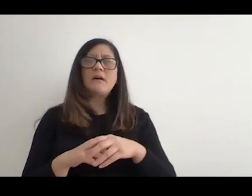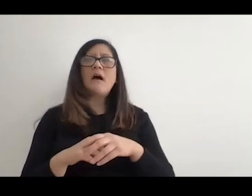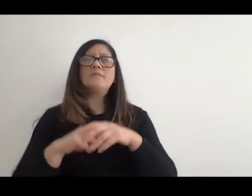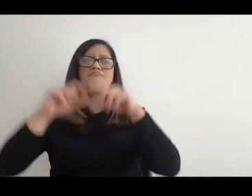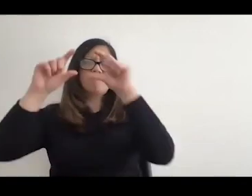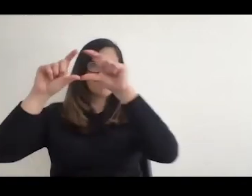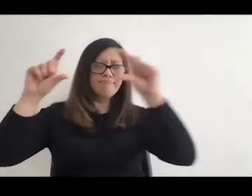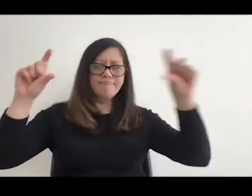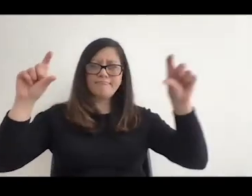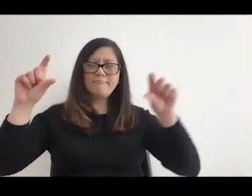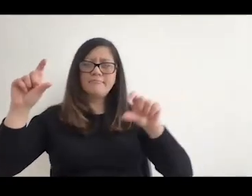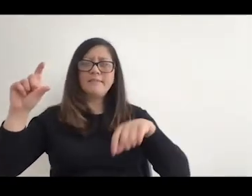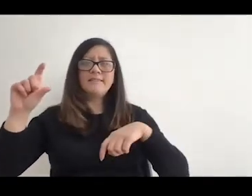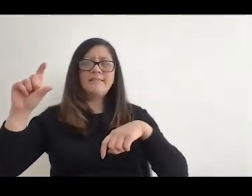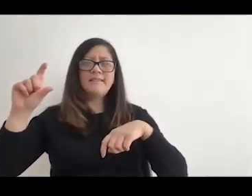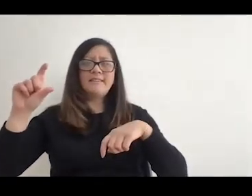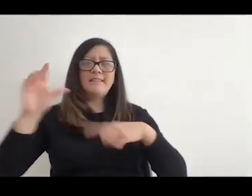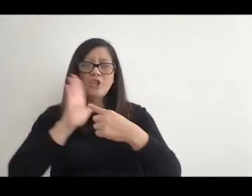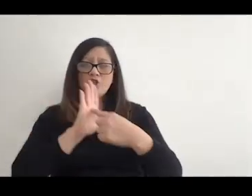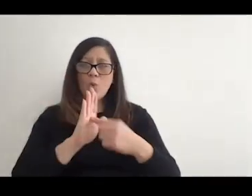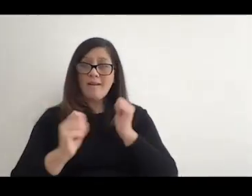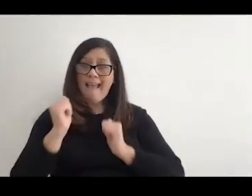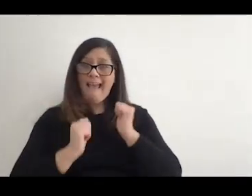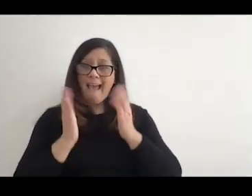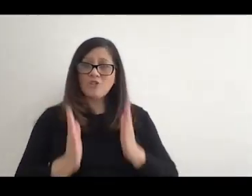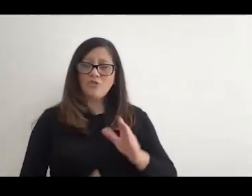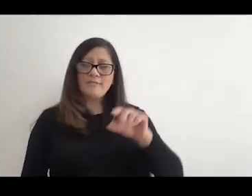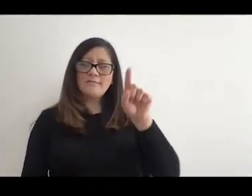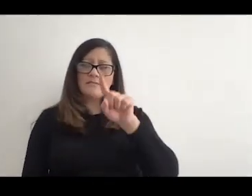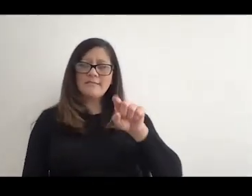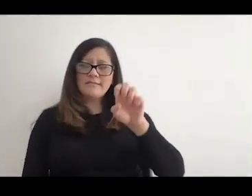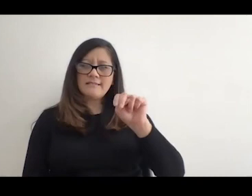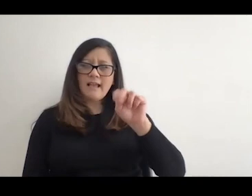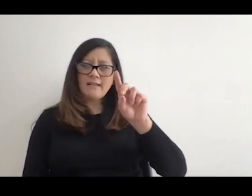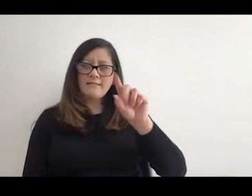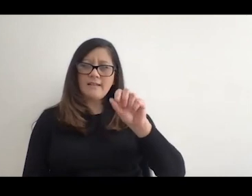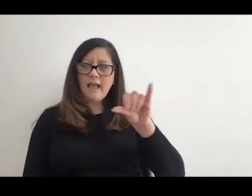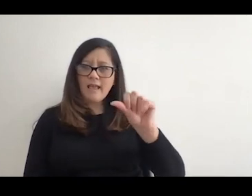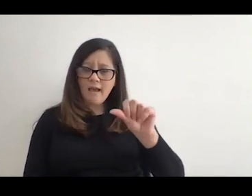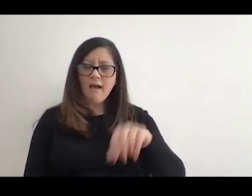Zendaya. Tommy, they had curvy. Adaptive.